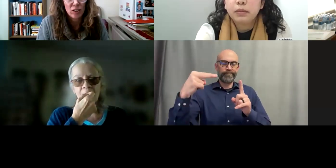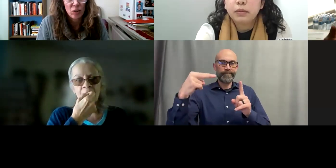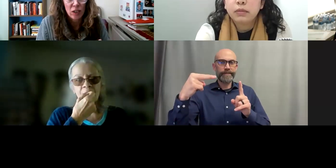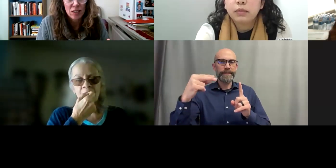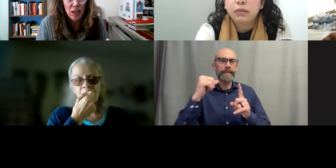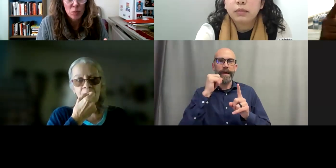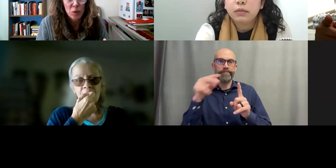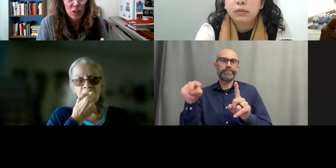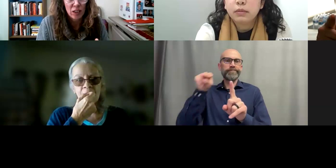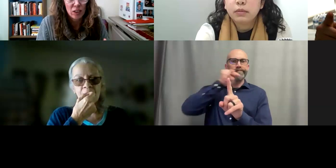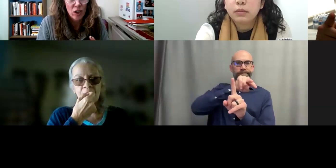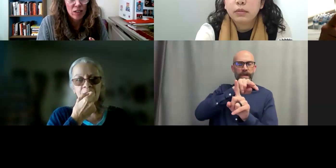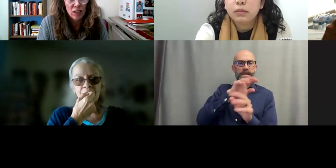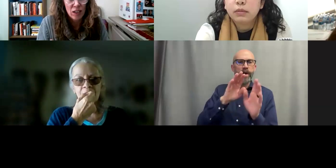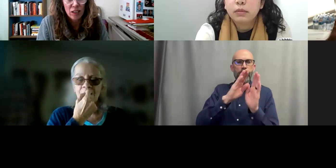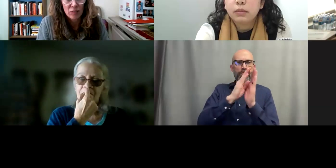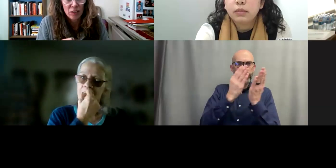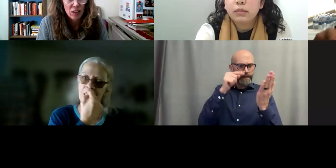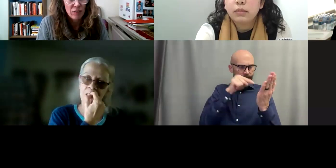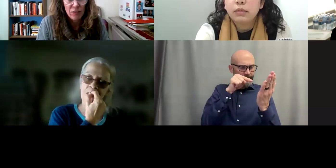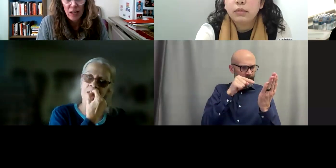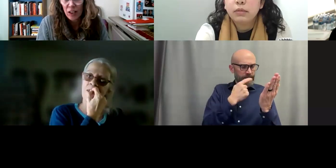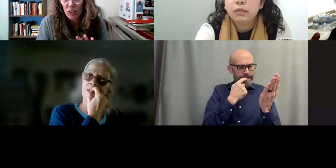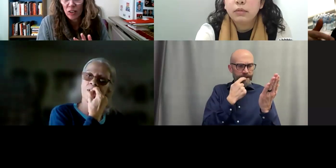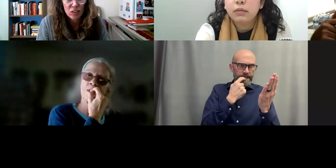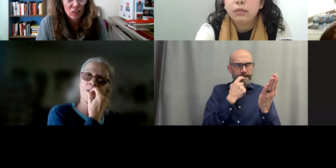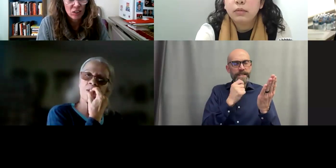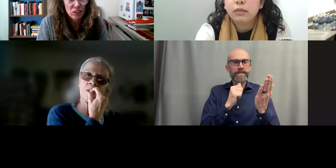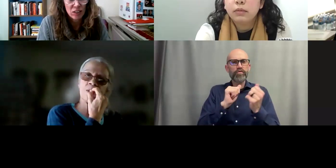you know, a textbook and trying to kind of finagle your,